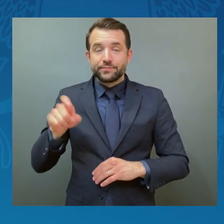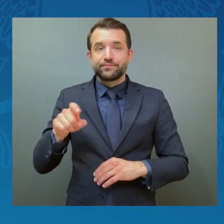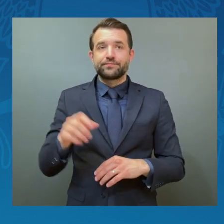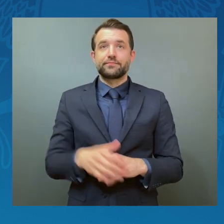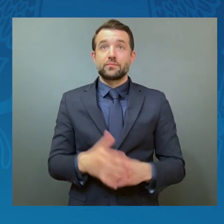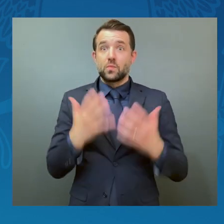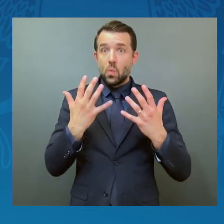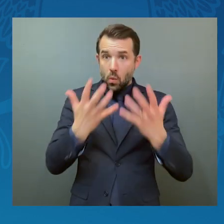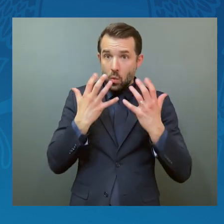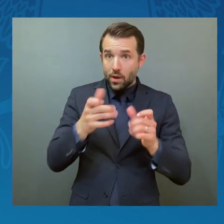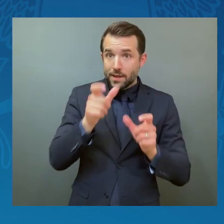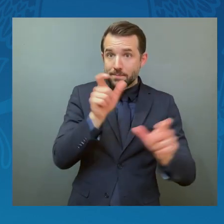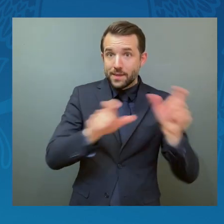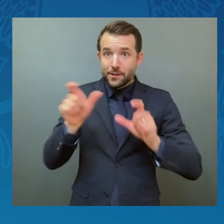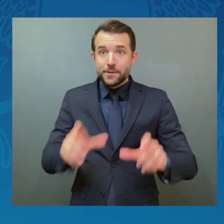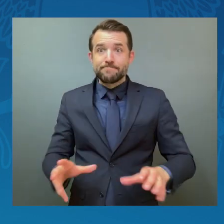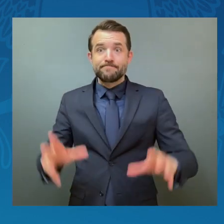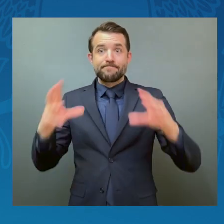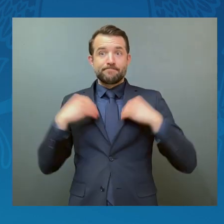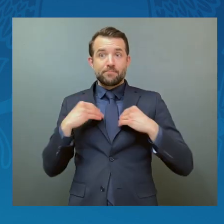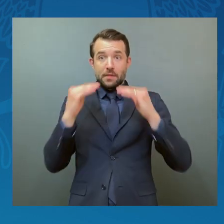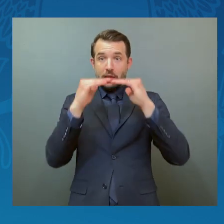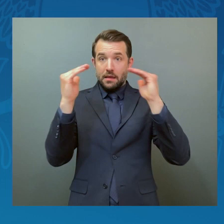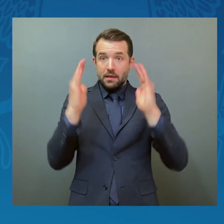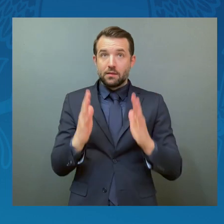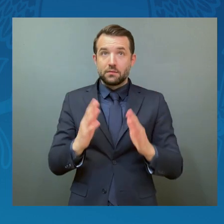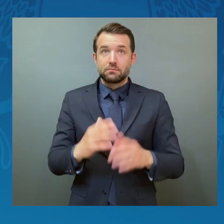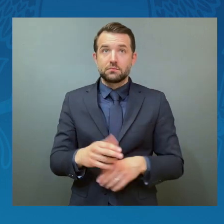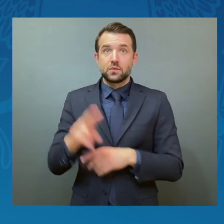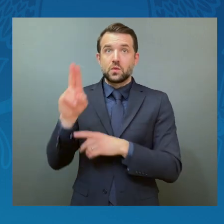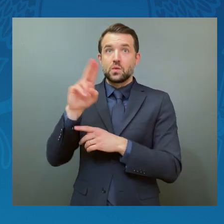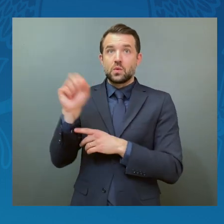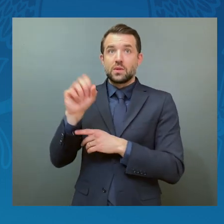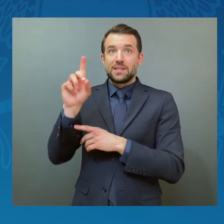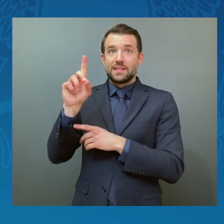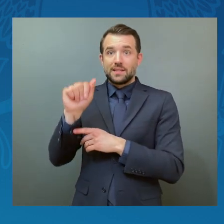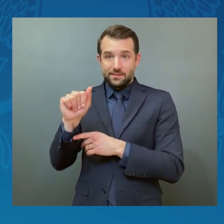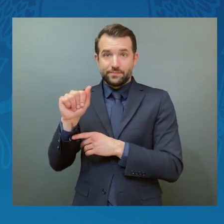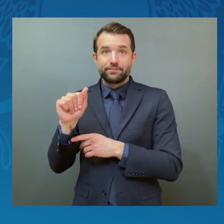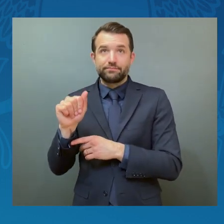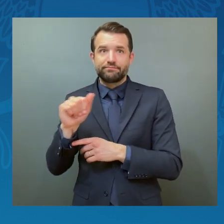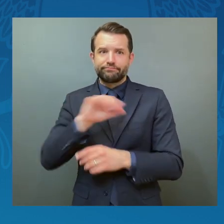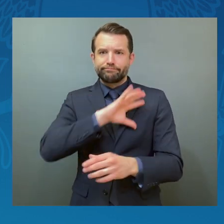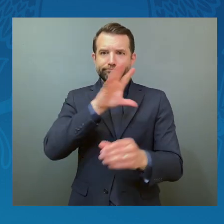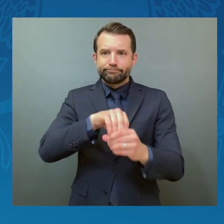To that end, USDA is weighing in on how we can create greater financial security